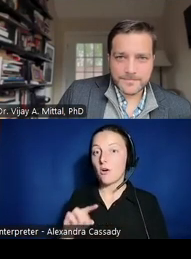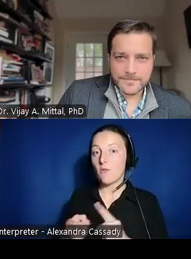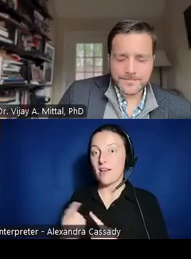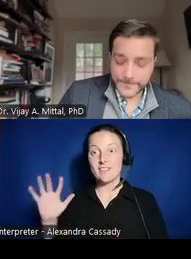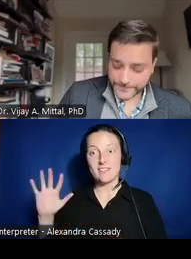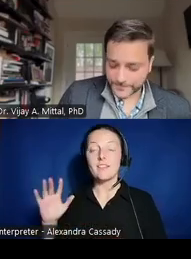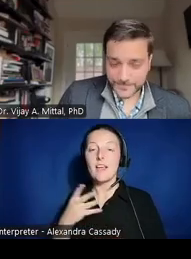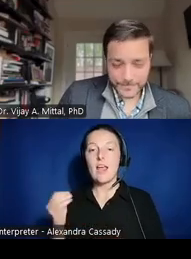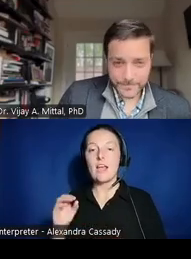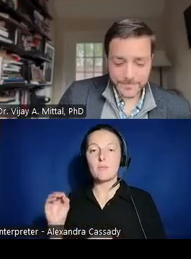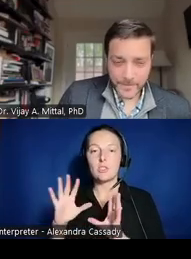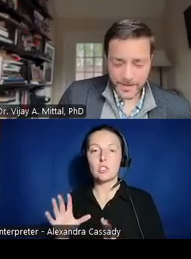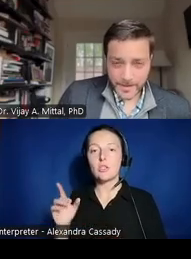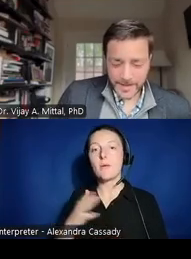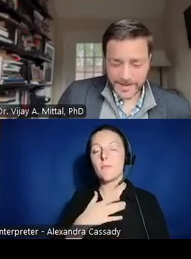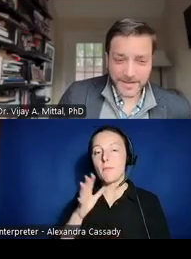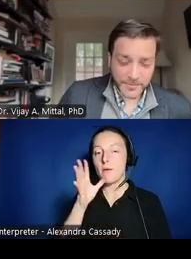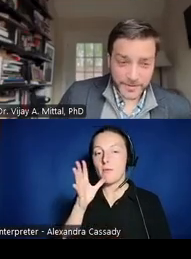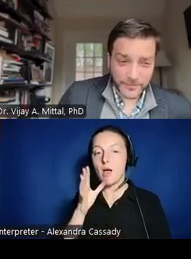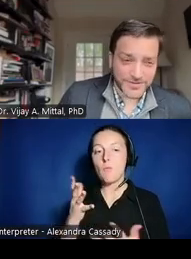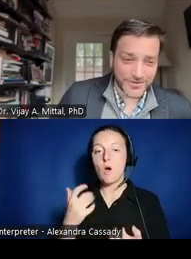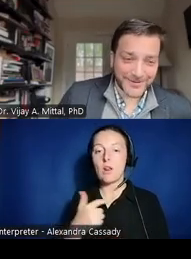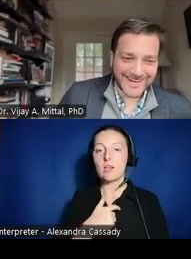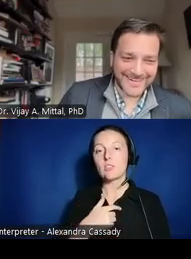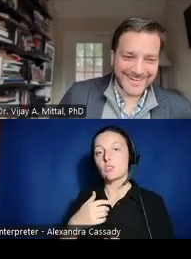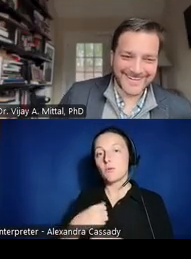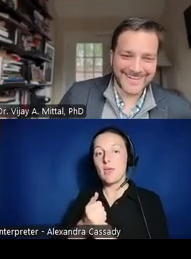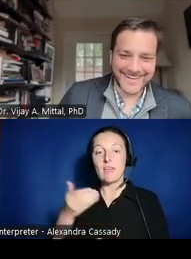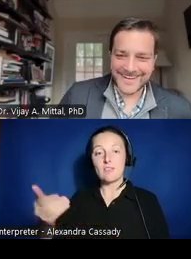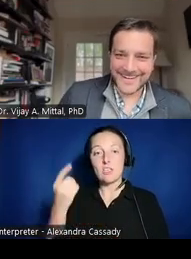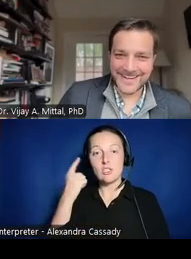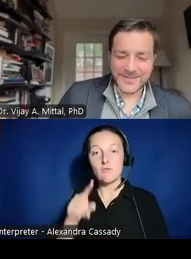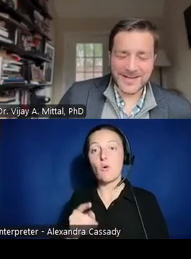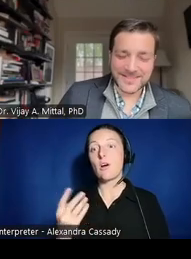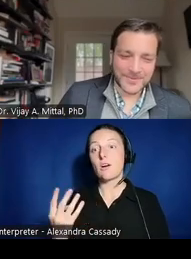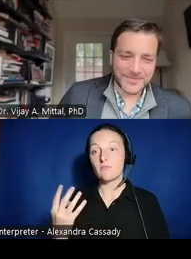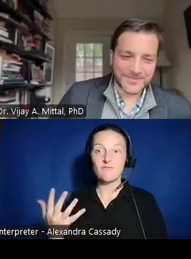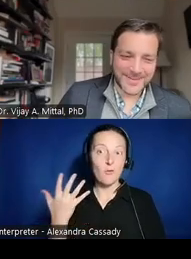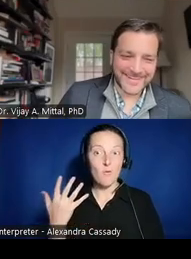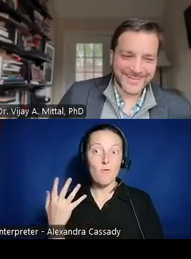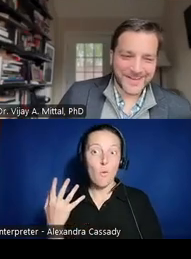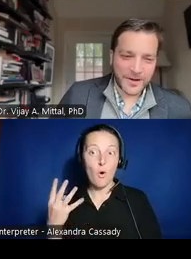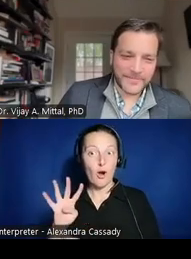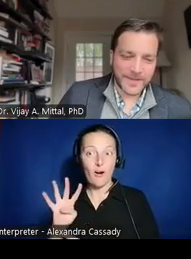four friends and to call. And it gets really frustrating, right? It's quite disruptive. Um